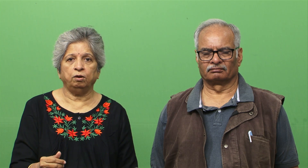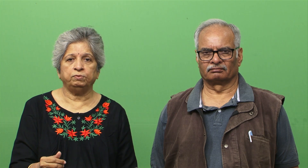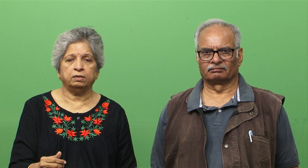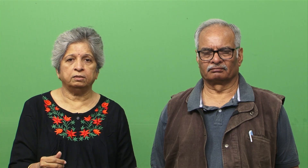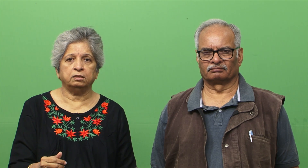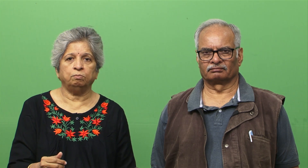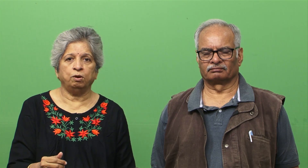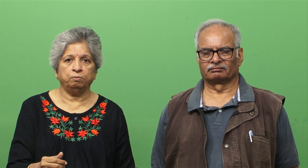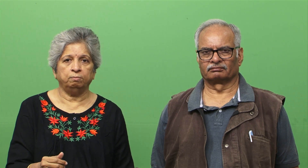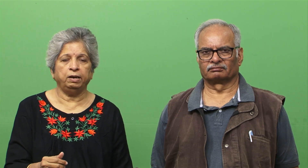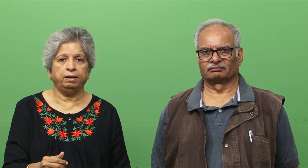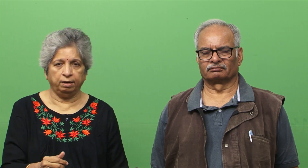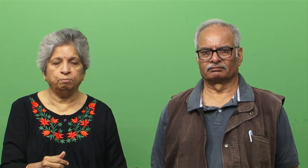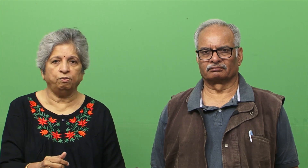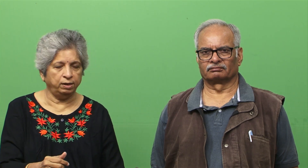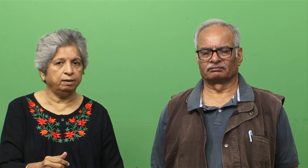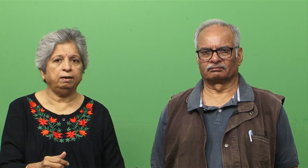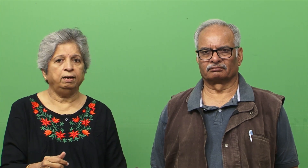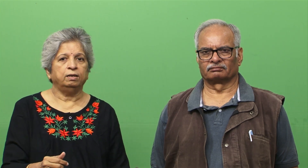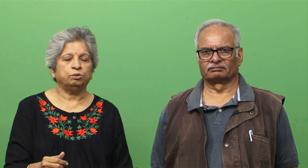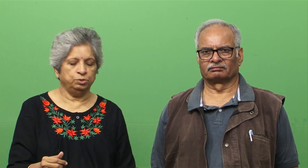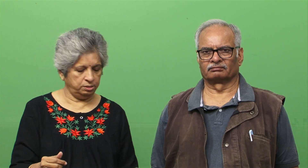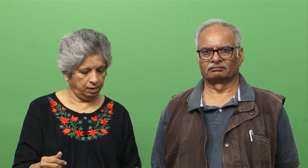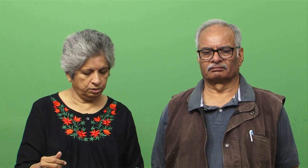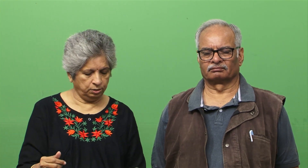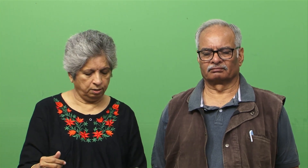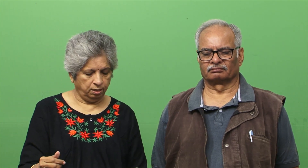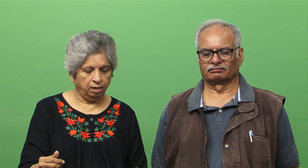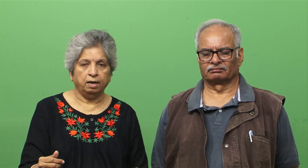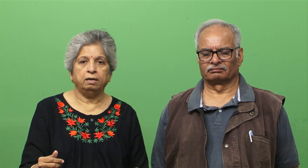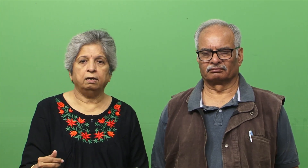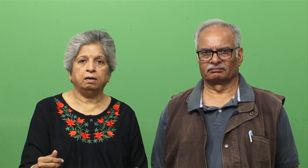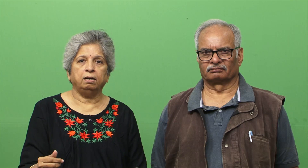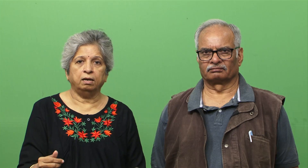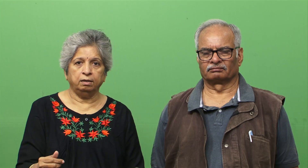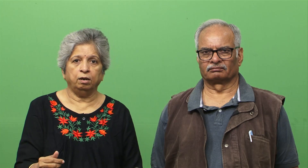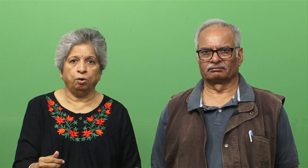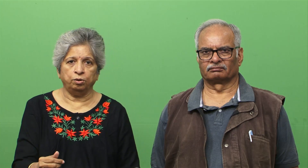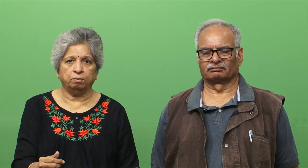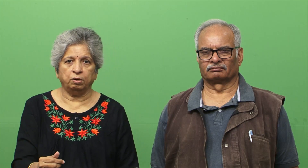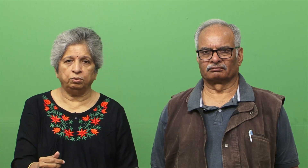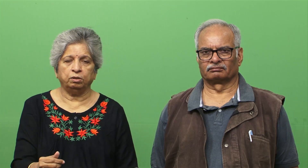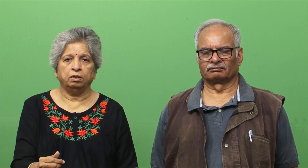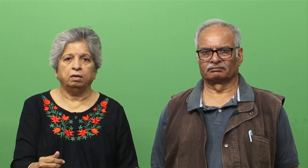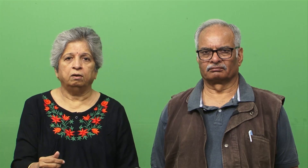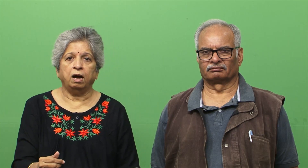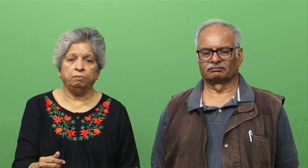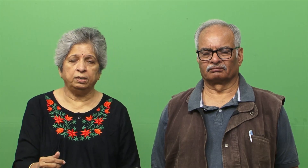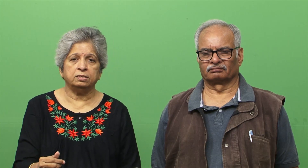of the bladder and bowel care through this lecture and uh learn a lot about how it is